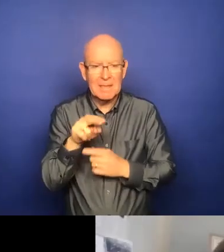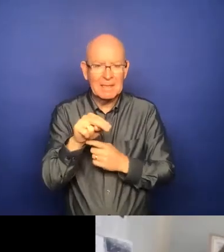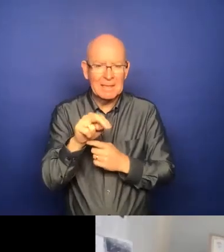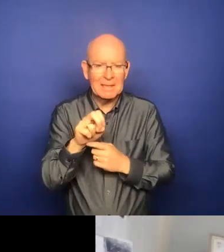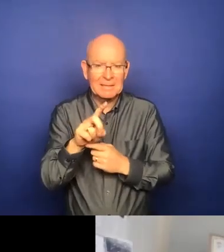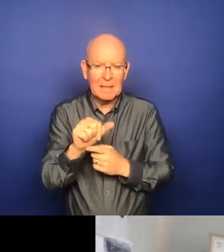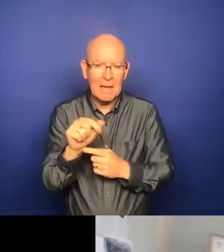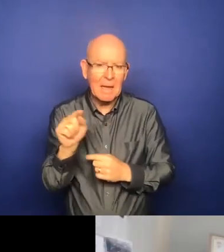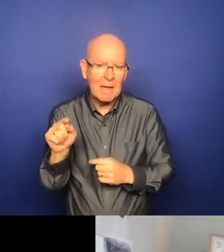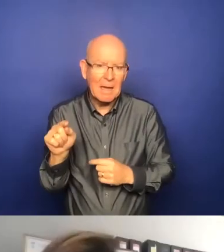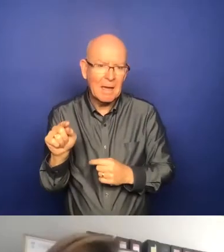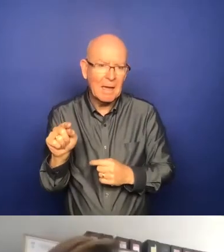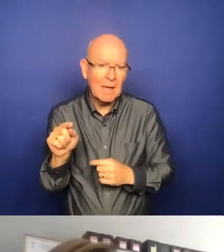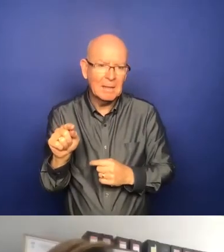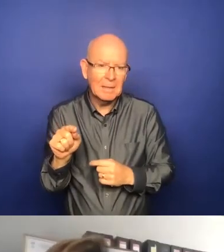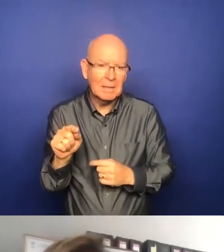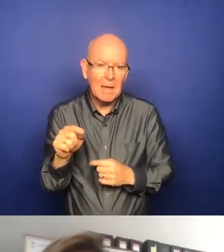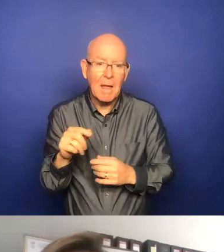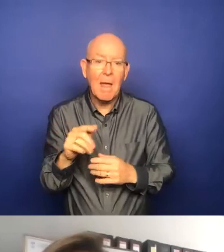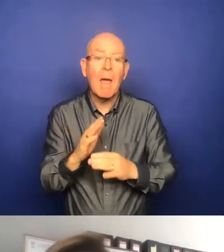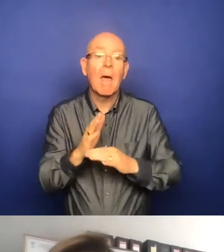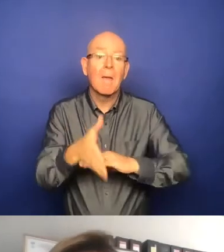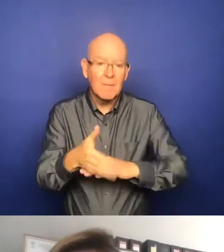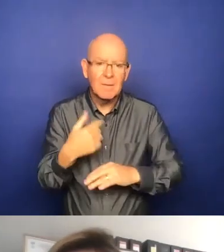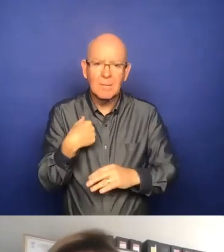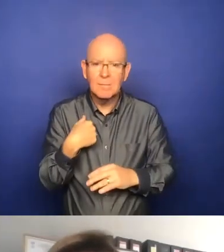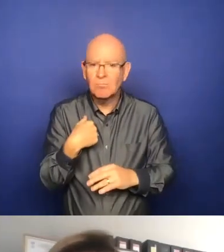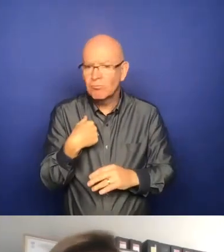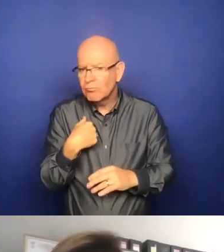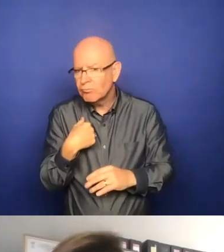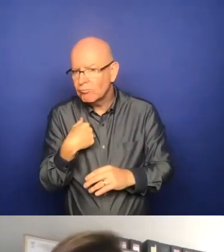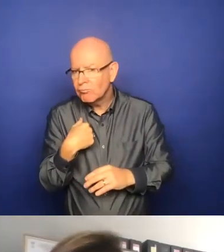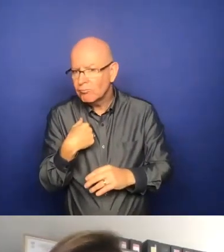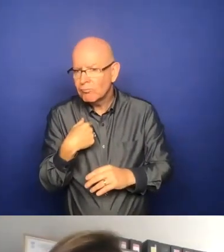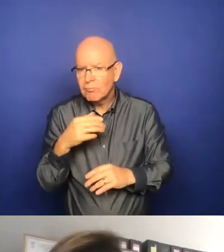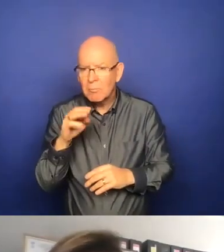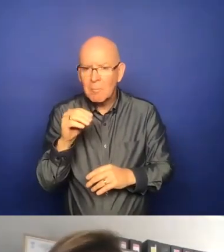a Neda, afterward we will